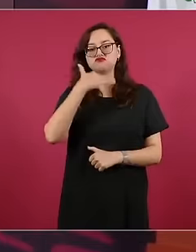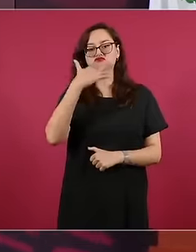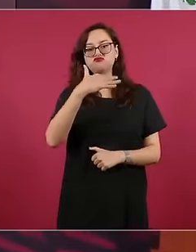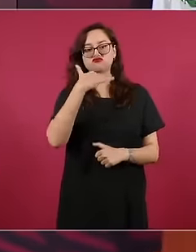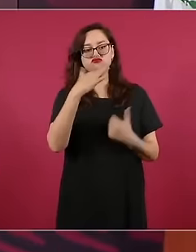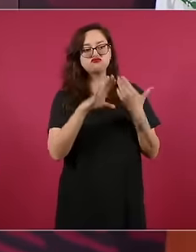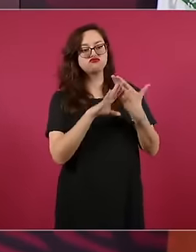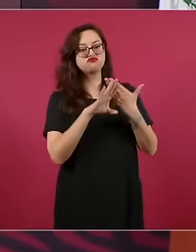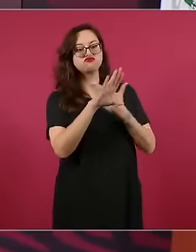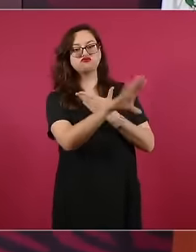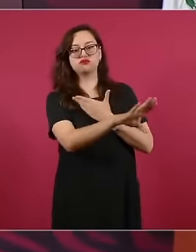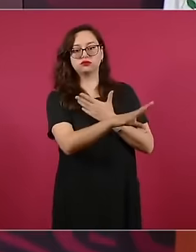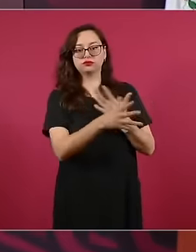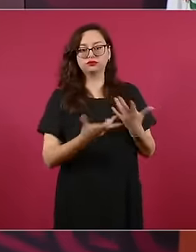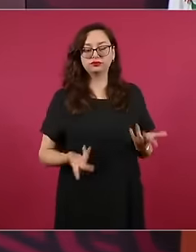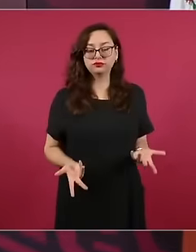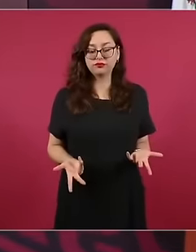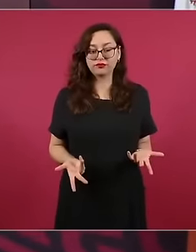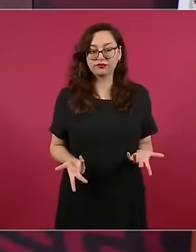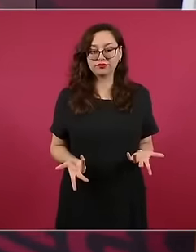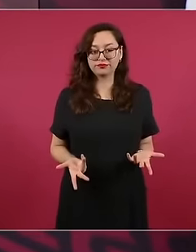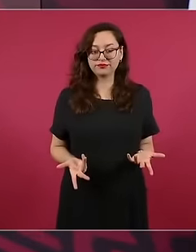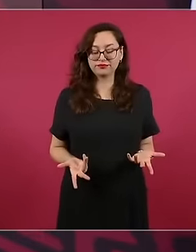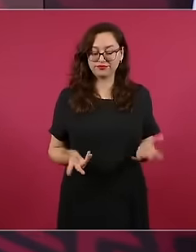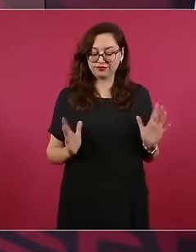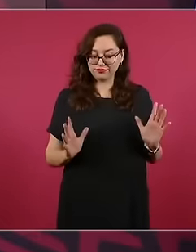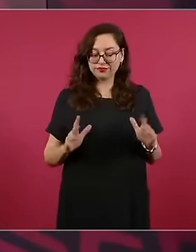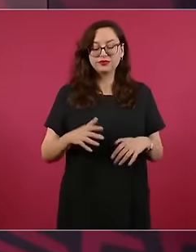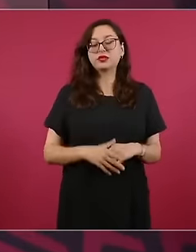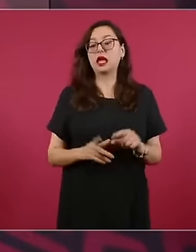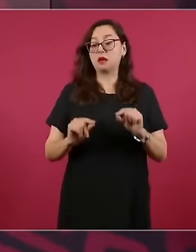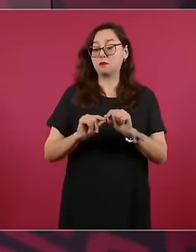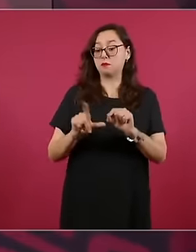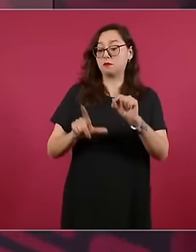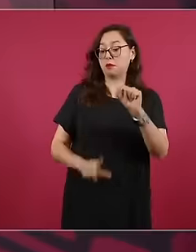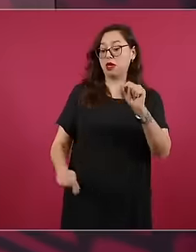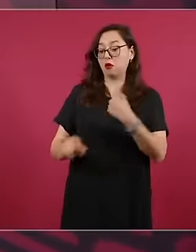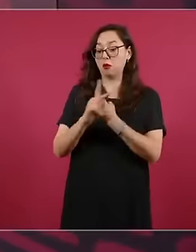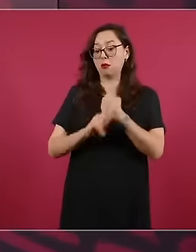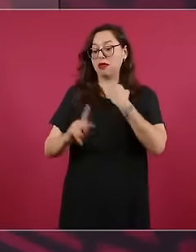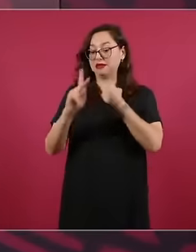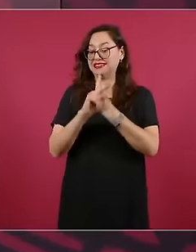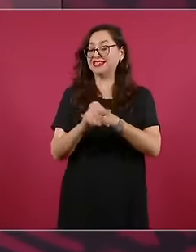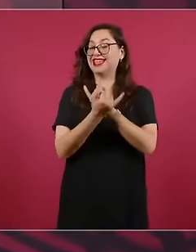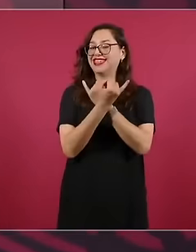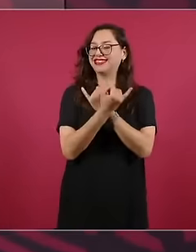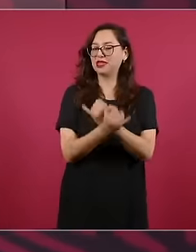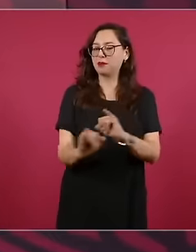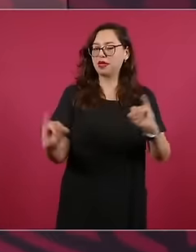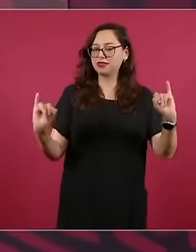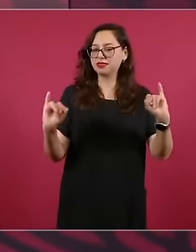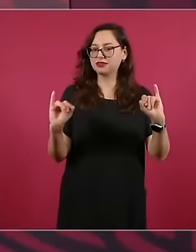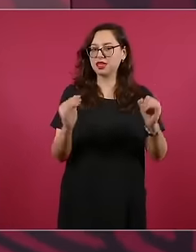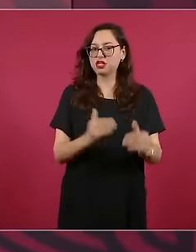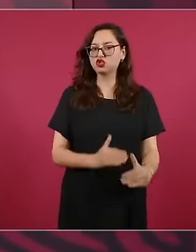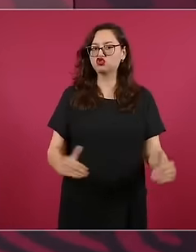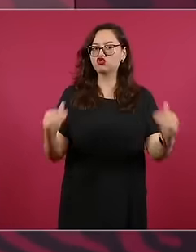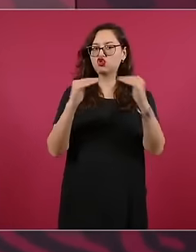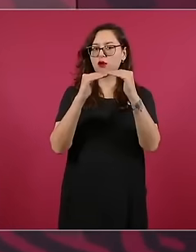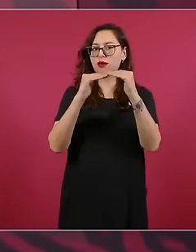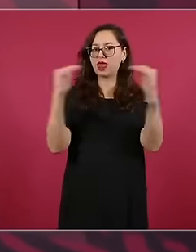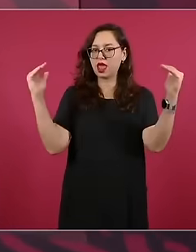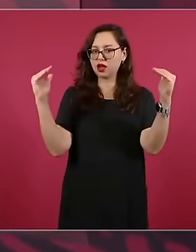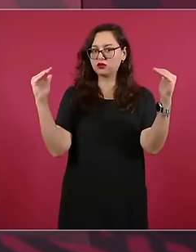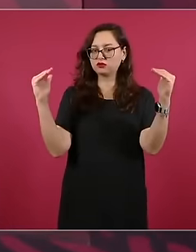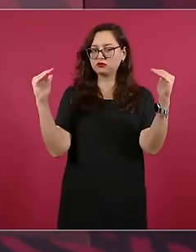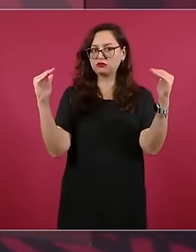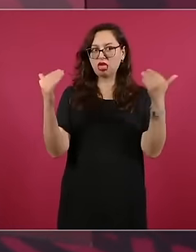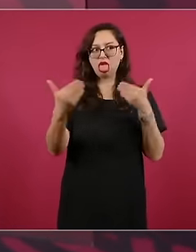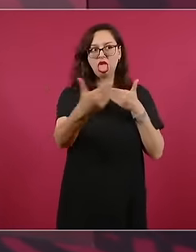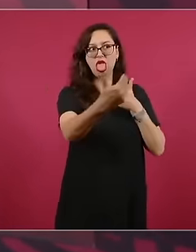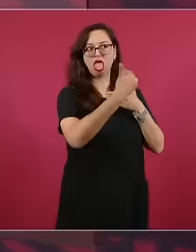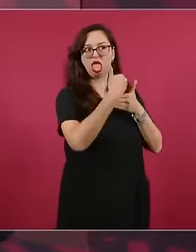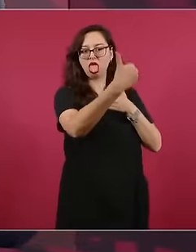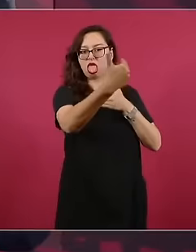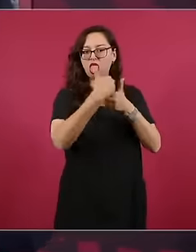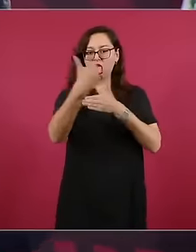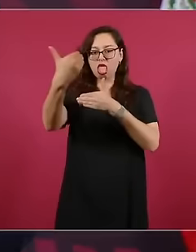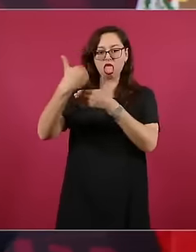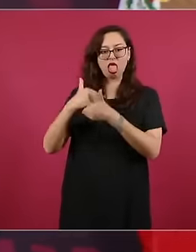being an independent and sovereign country and we do not accept interference and being